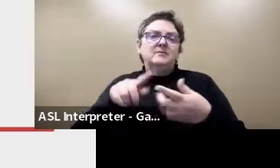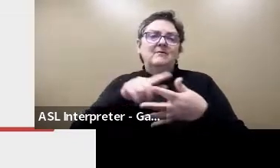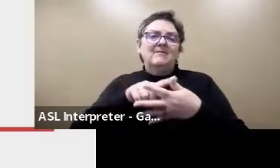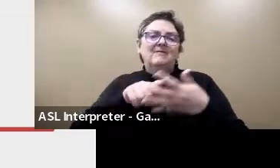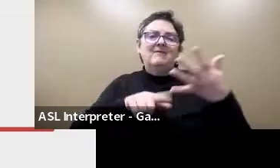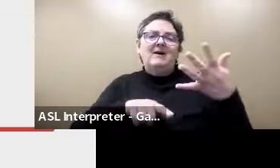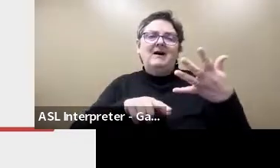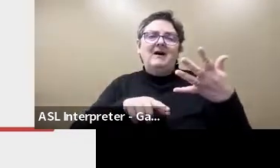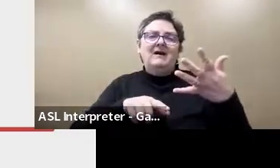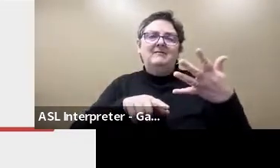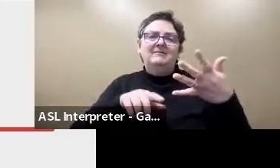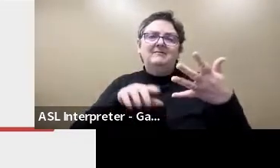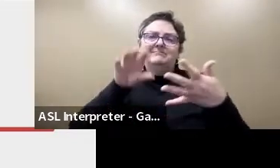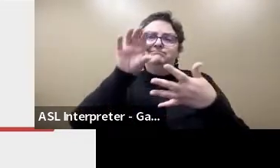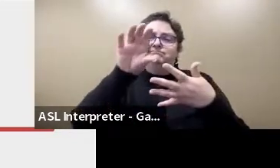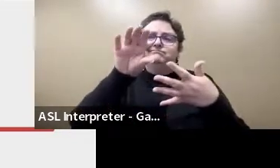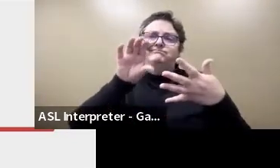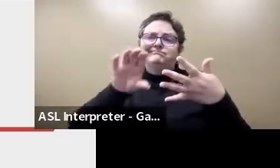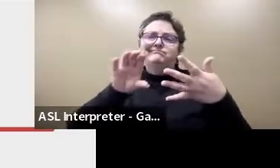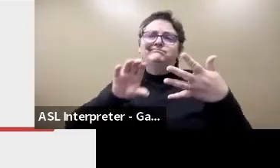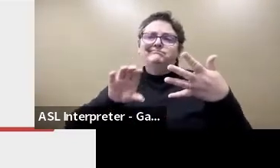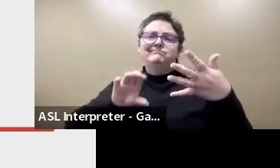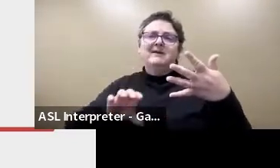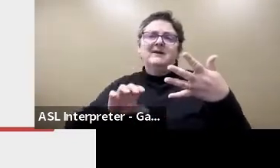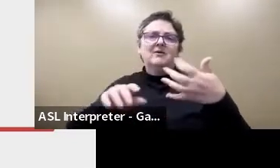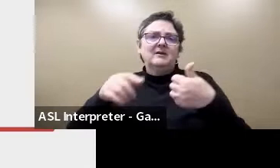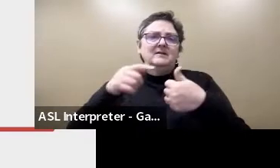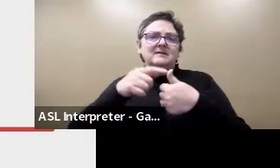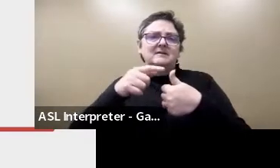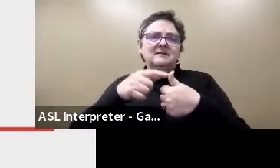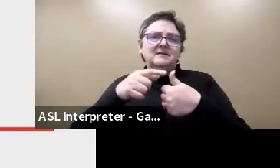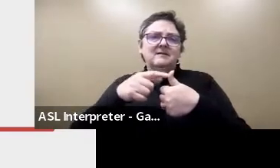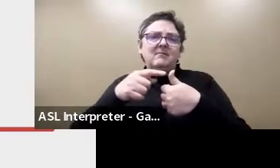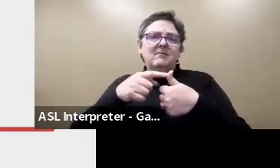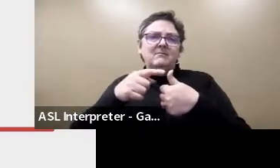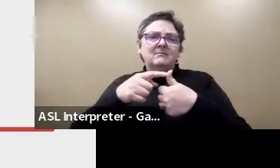I would say. The first one that really matters for the discussion